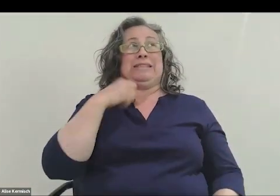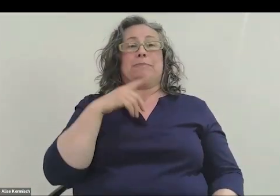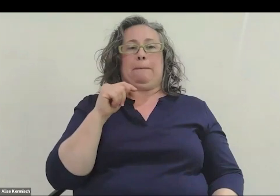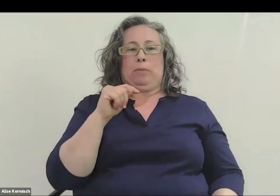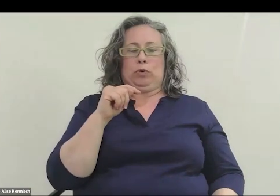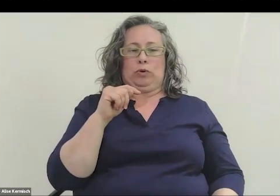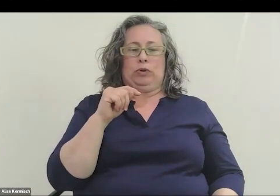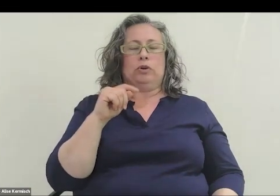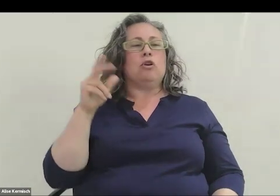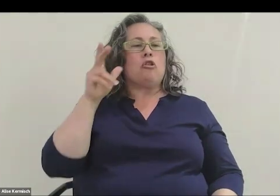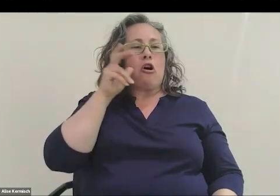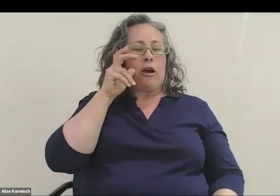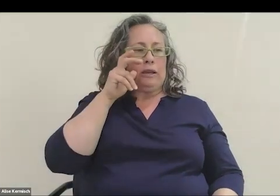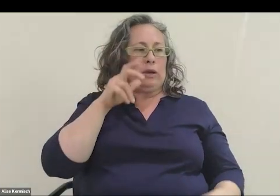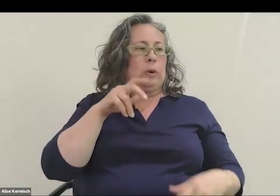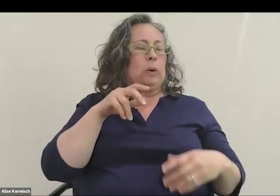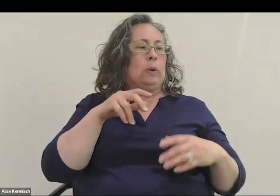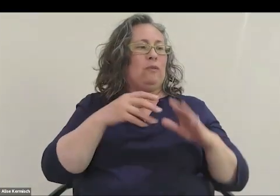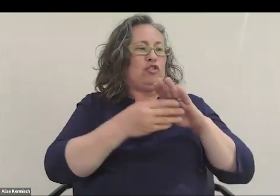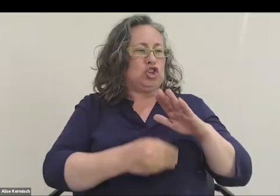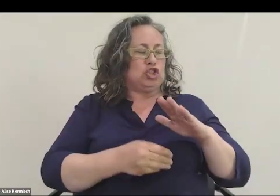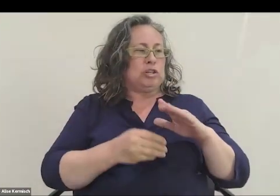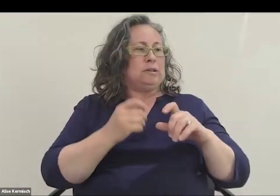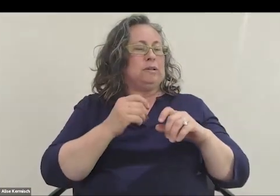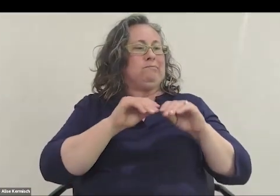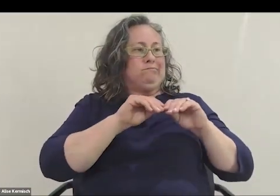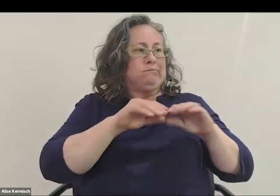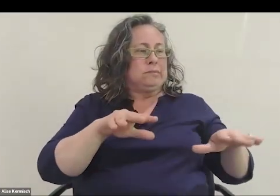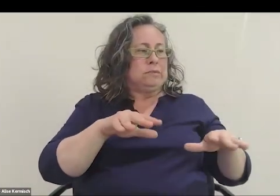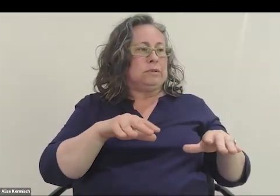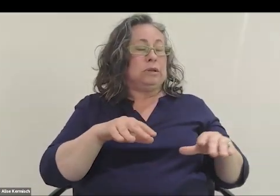The audio version came out later. If you're interested